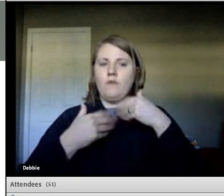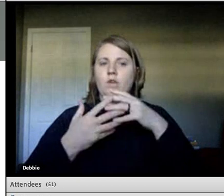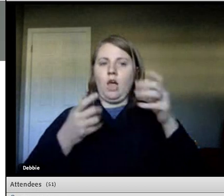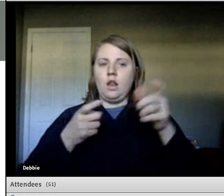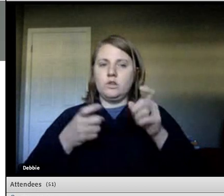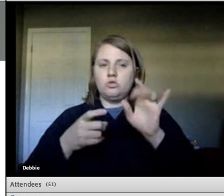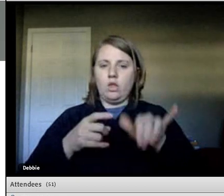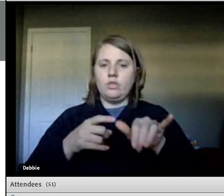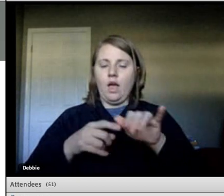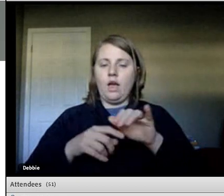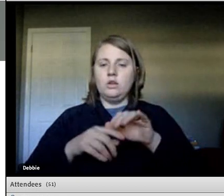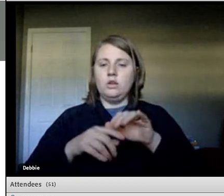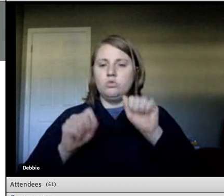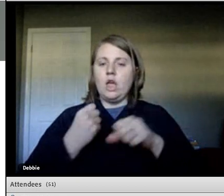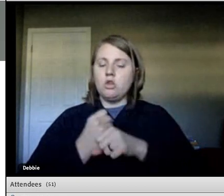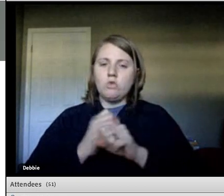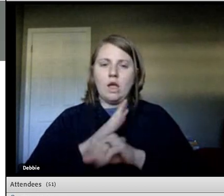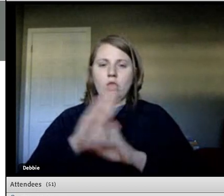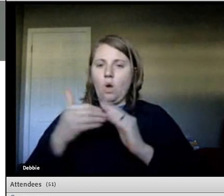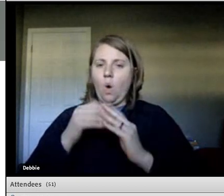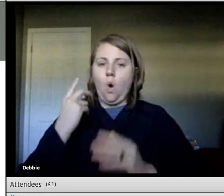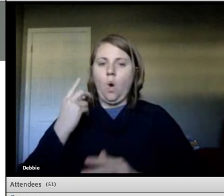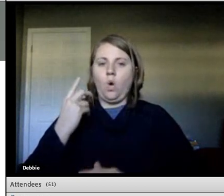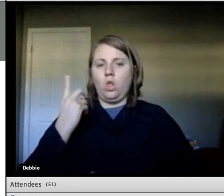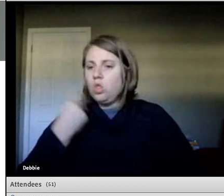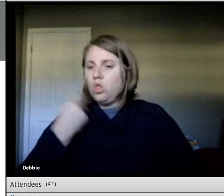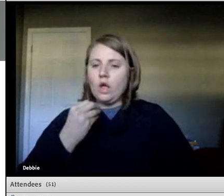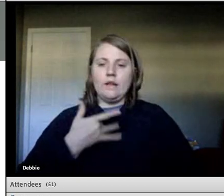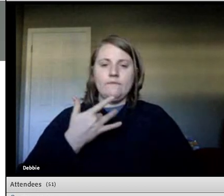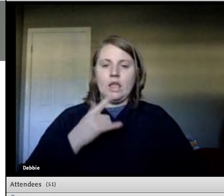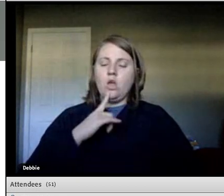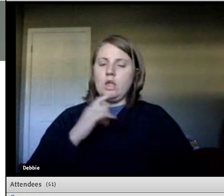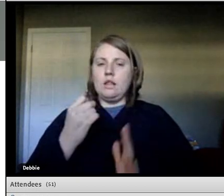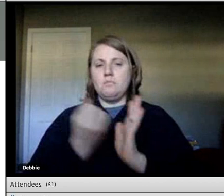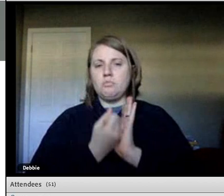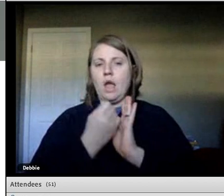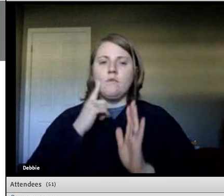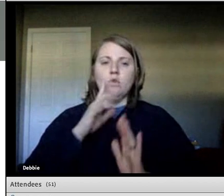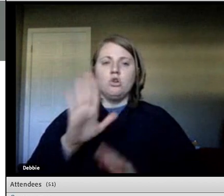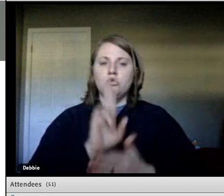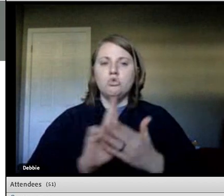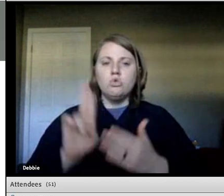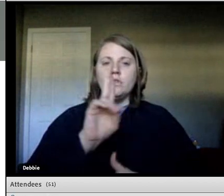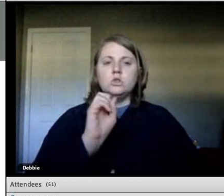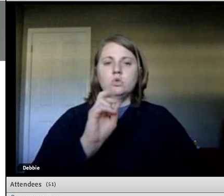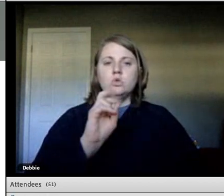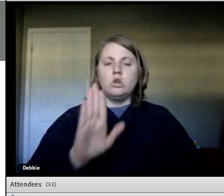It can be branded for your university or your library. You can set it up so that users